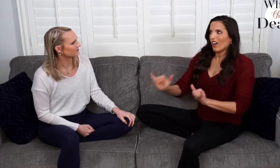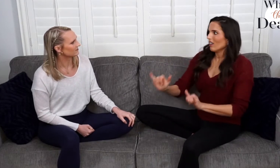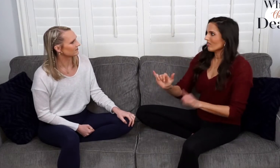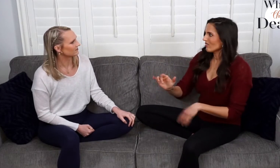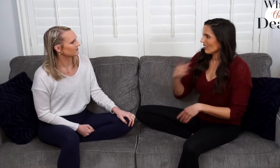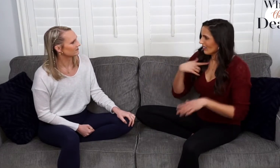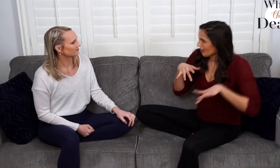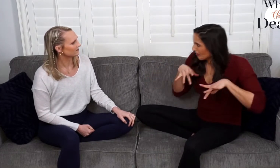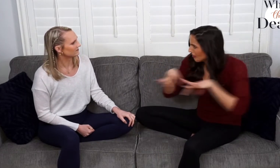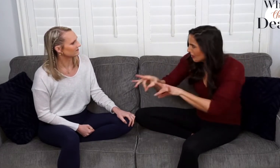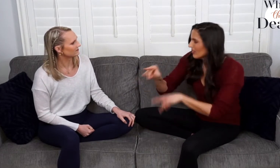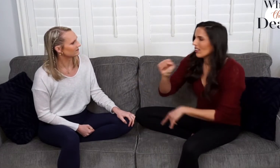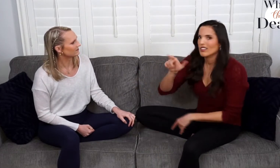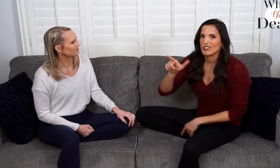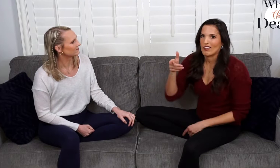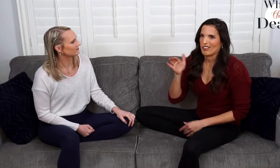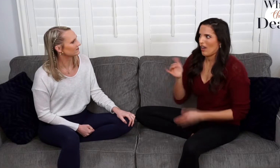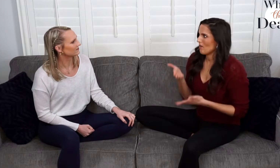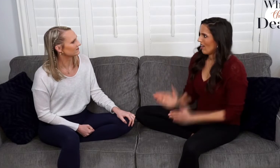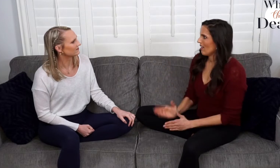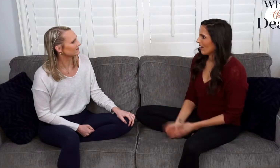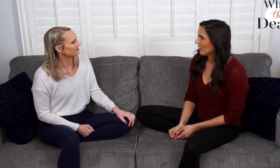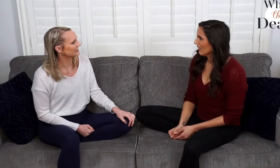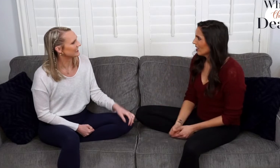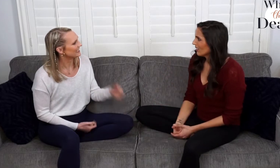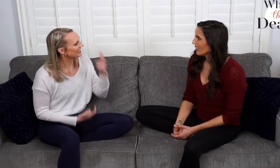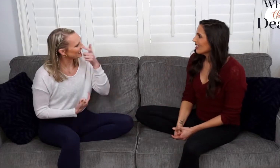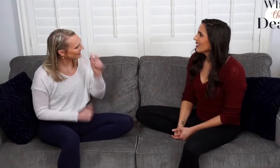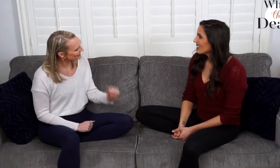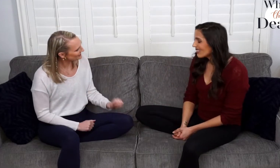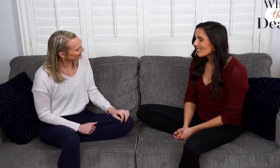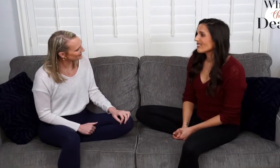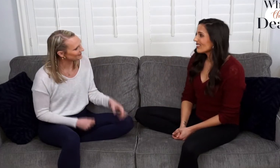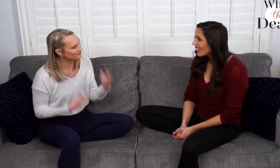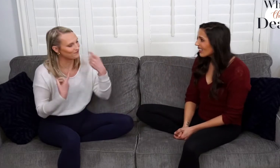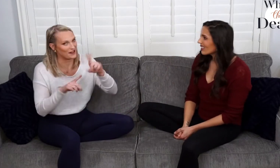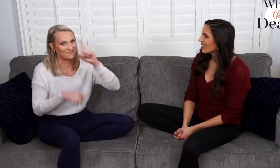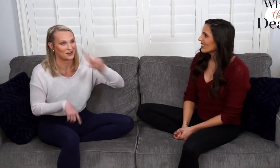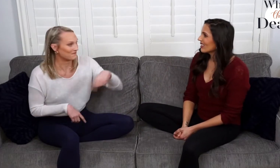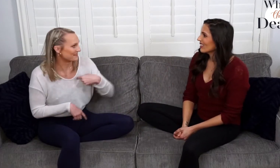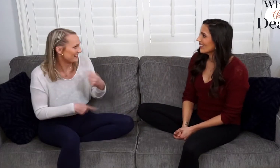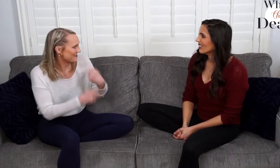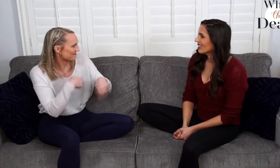“Oh, I learned ASL.” - Interesting! Well for me I